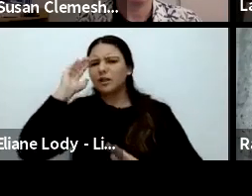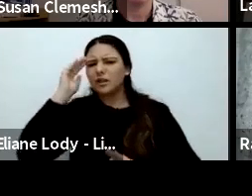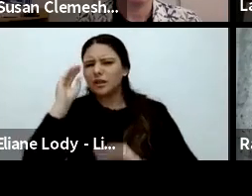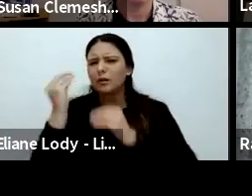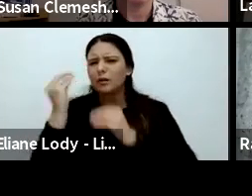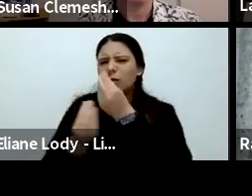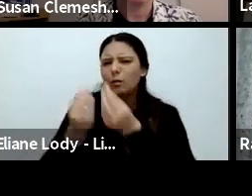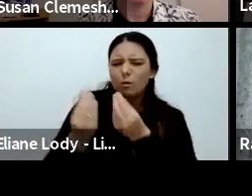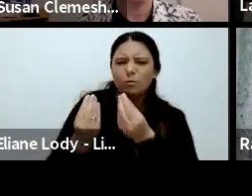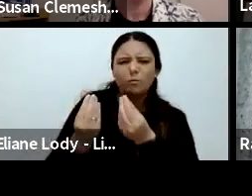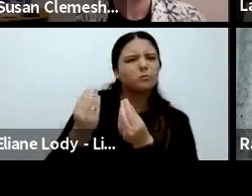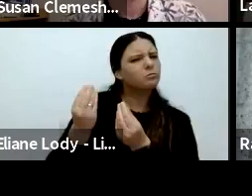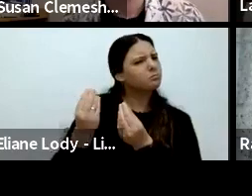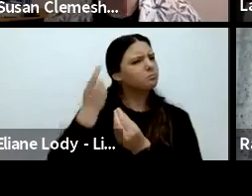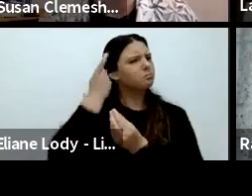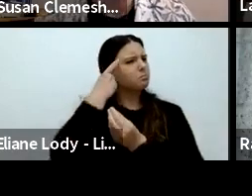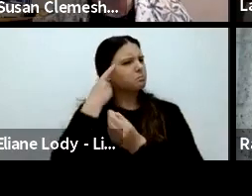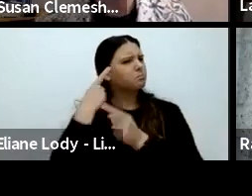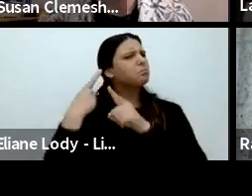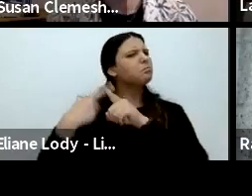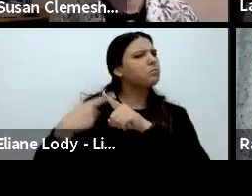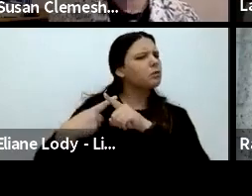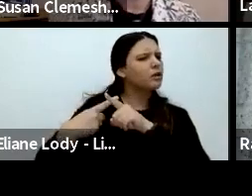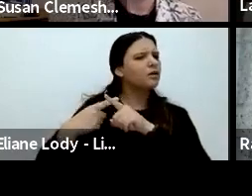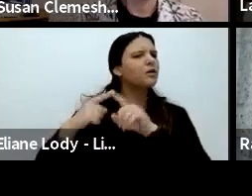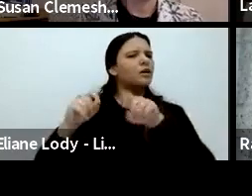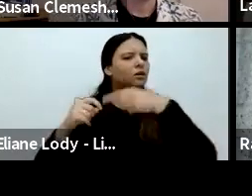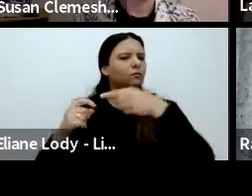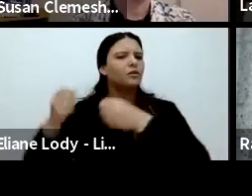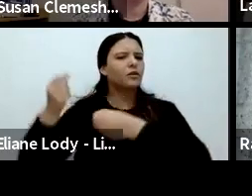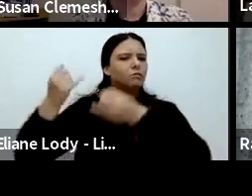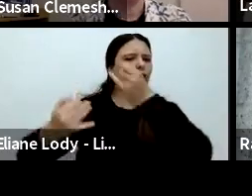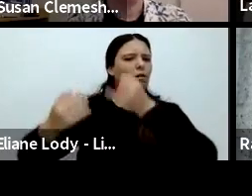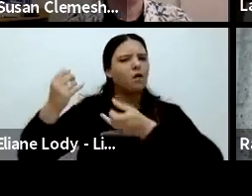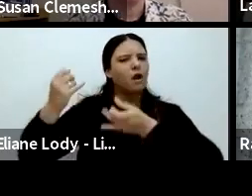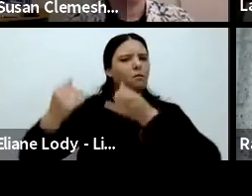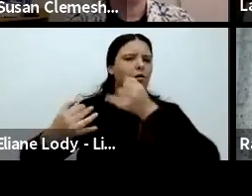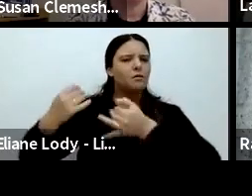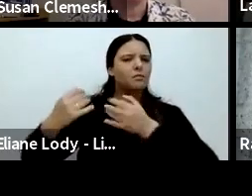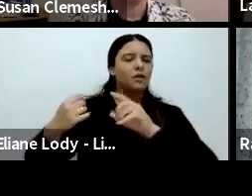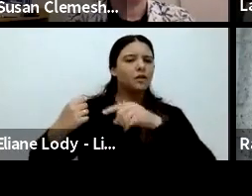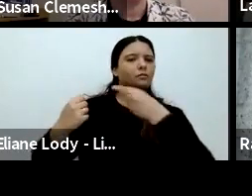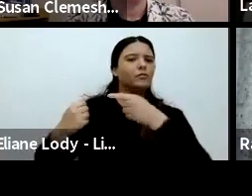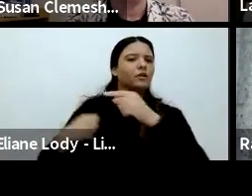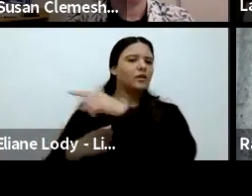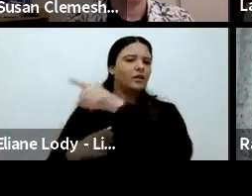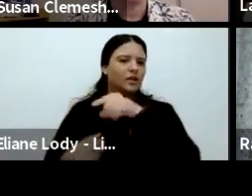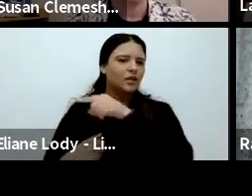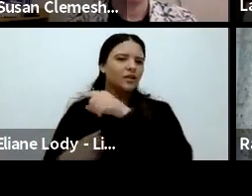then you find out that he then you find out that he says, Oh, they don't know what they're talking about. They're completely wrong. How can anyone believe such a purpose can anyone believe such a